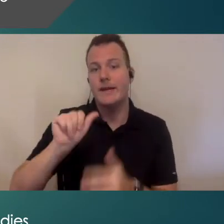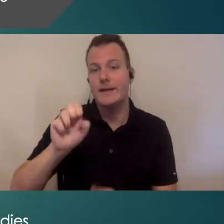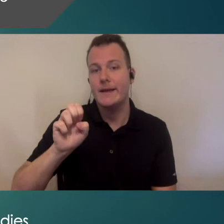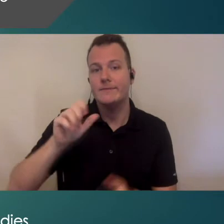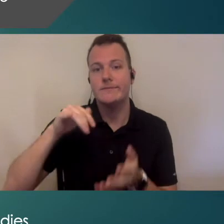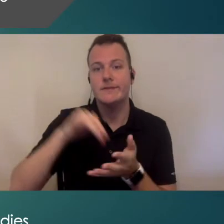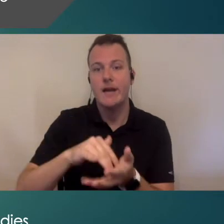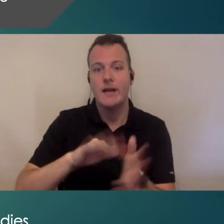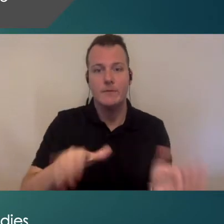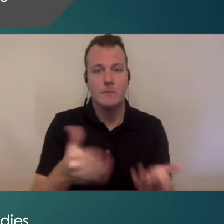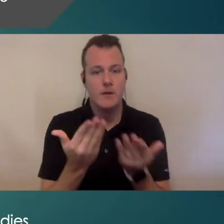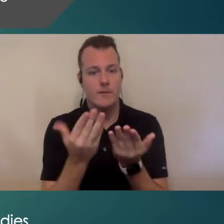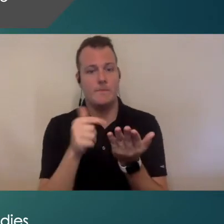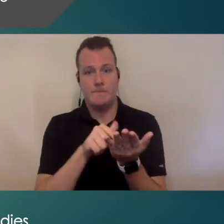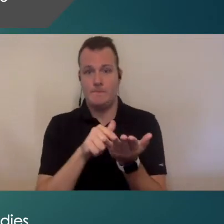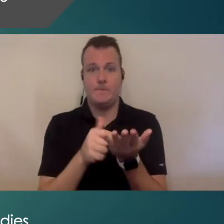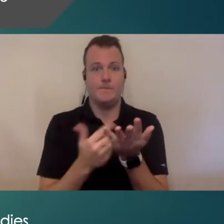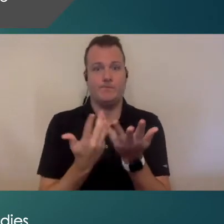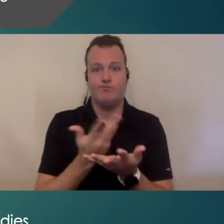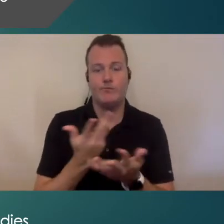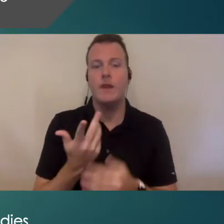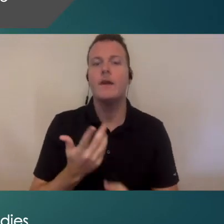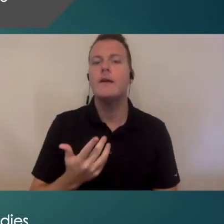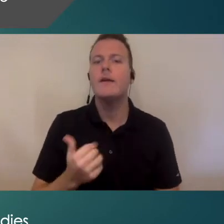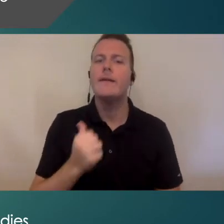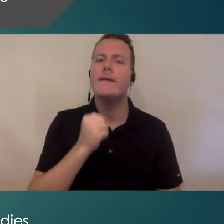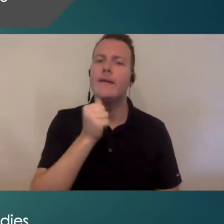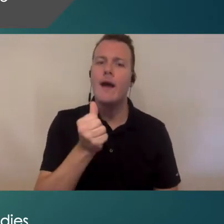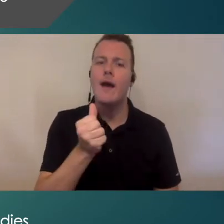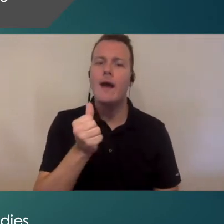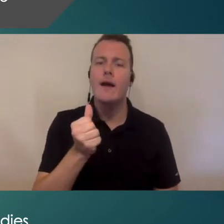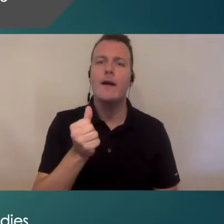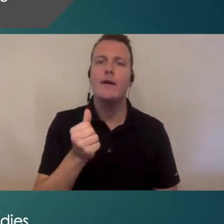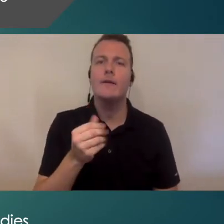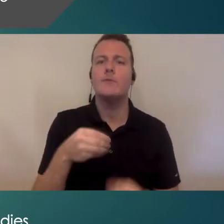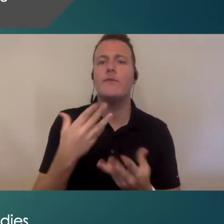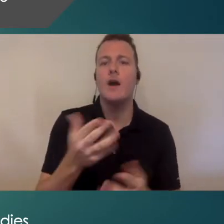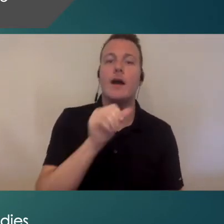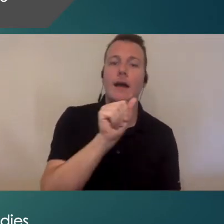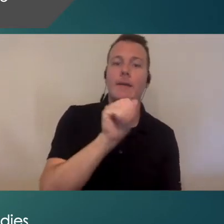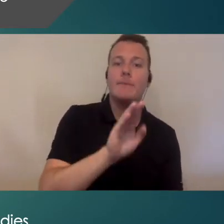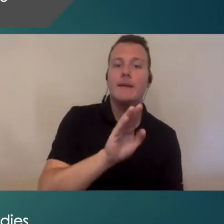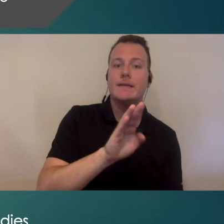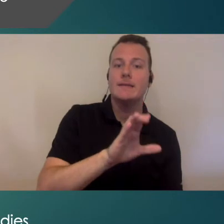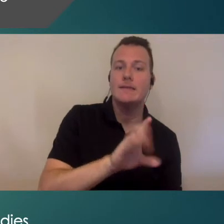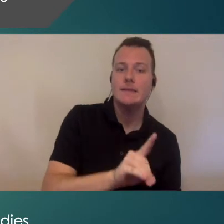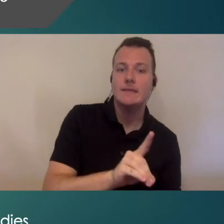through. It's not necessarily to give you an A, B, C, or D at this point in your life,